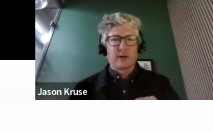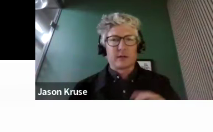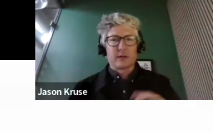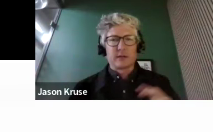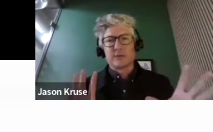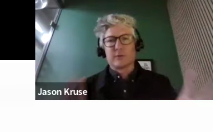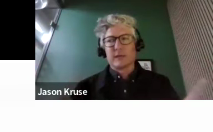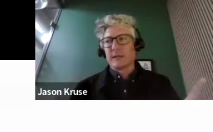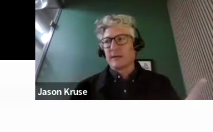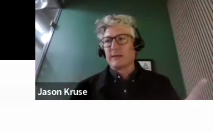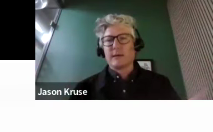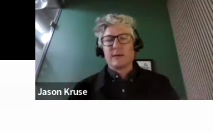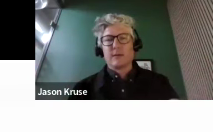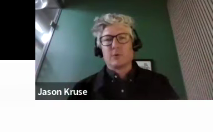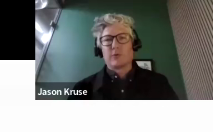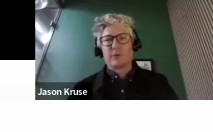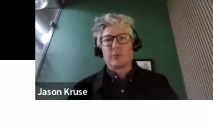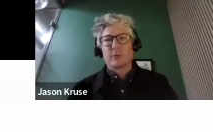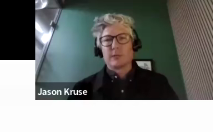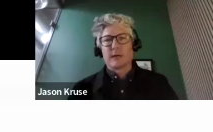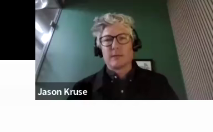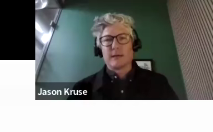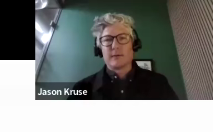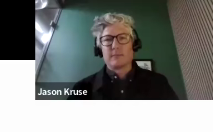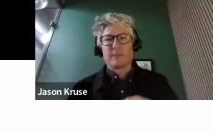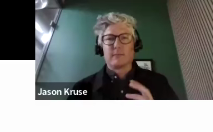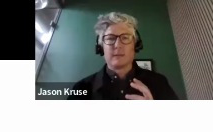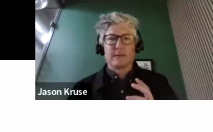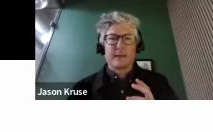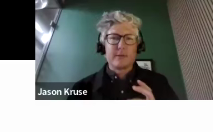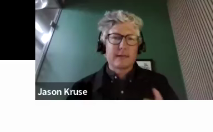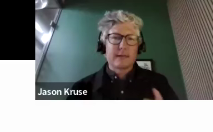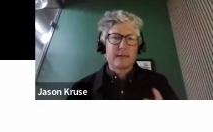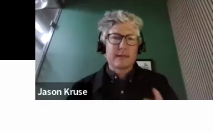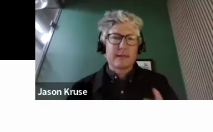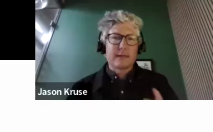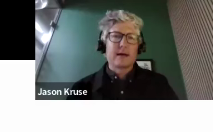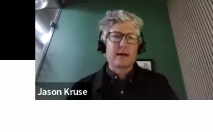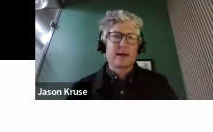but of the Harkin Institute to the boardroom where we talk about the indirect lighting.